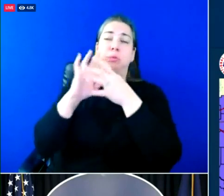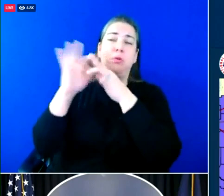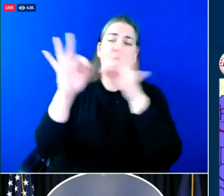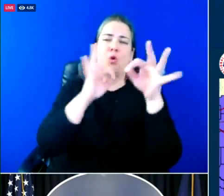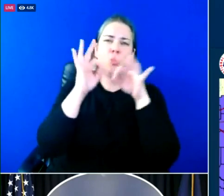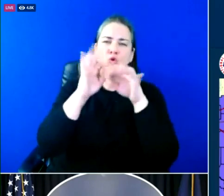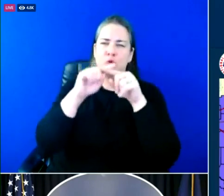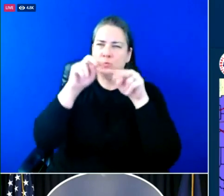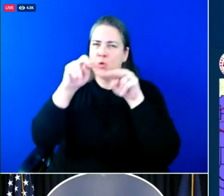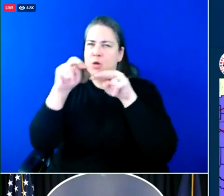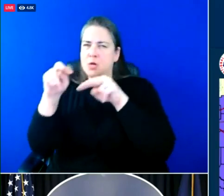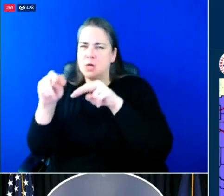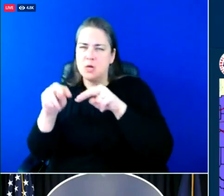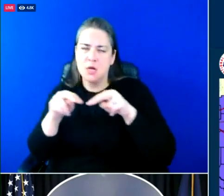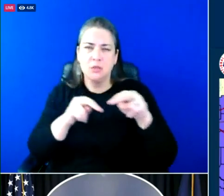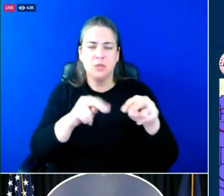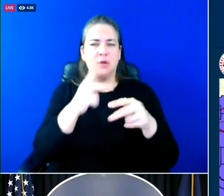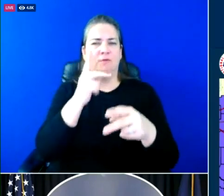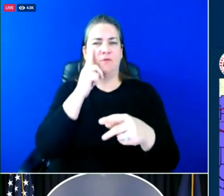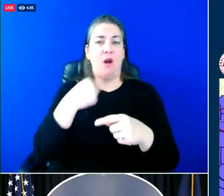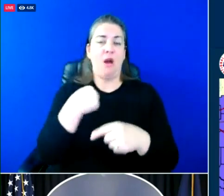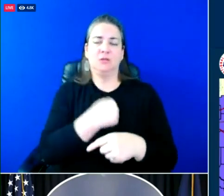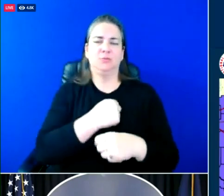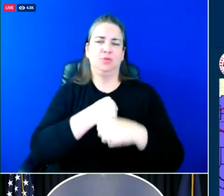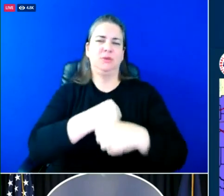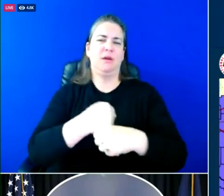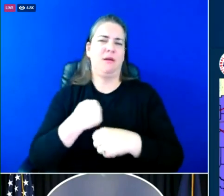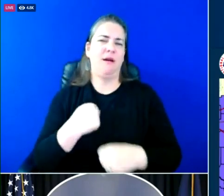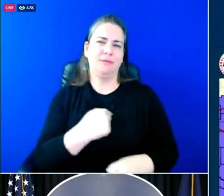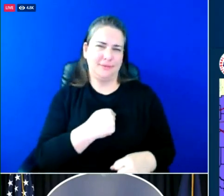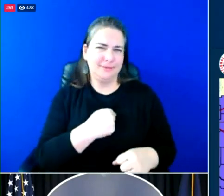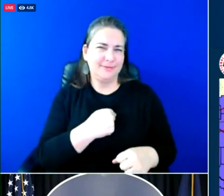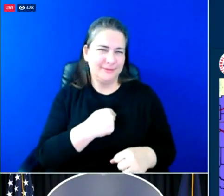oversight that we work from. All of our am directors receive these briefings.